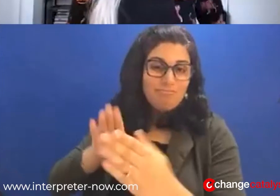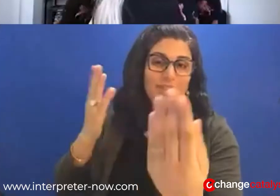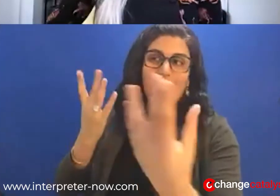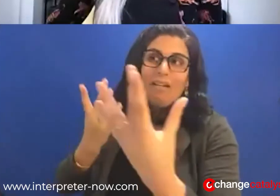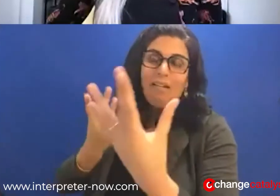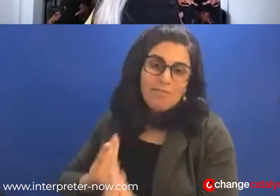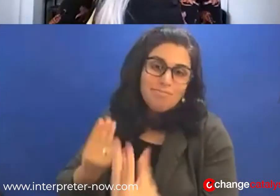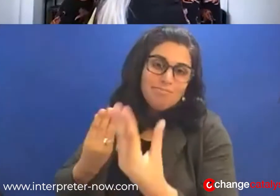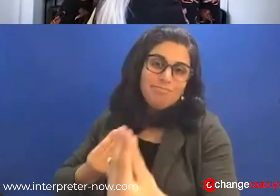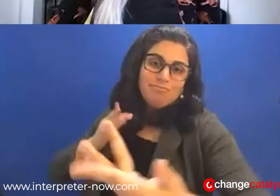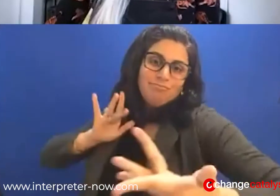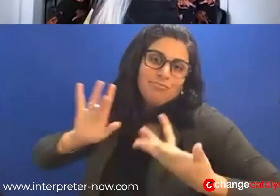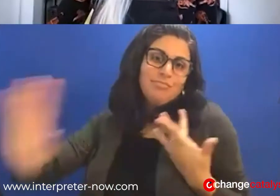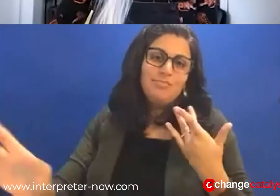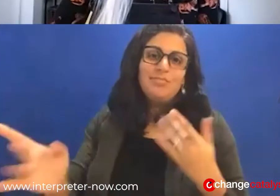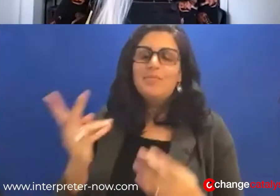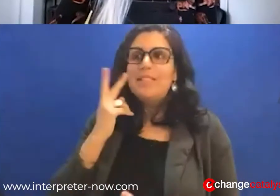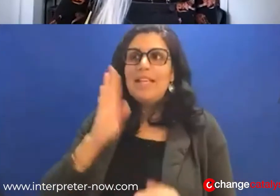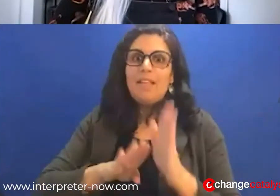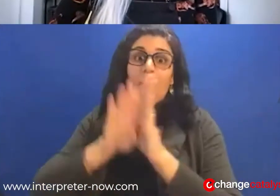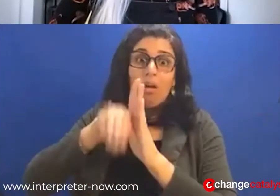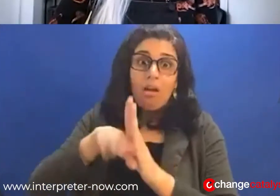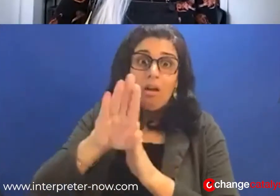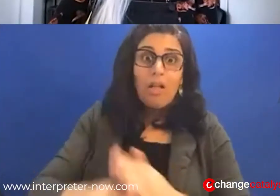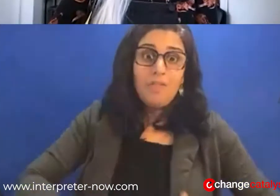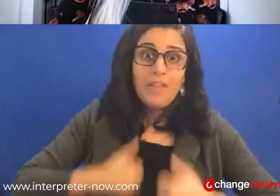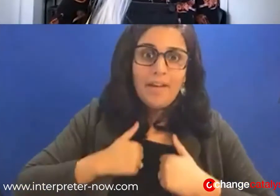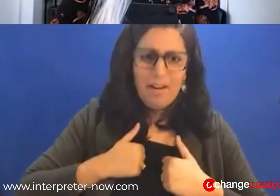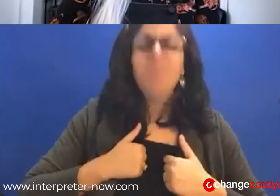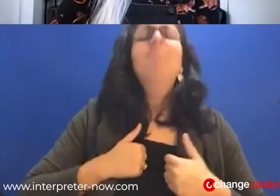they are, the ups and downs along the way, that does build empathy too. Yeah.